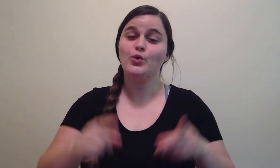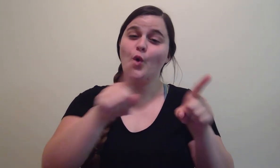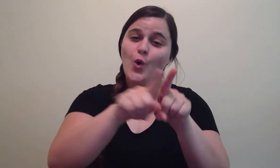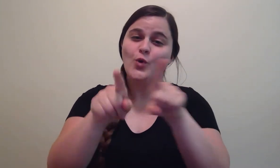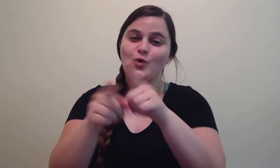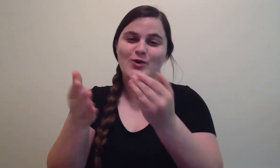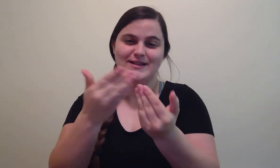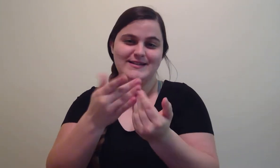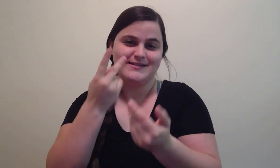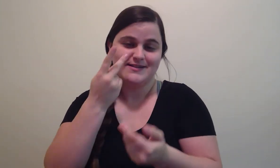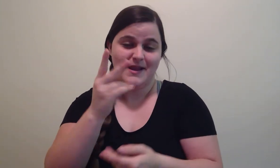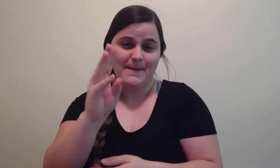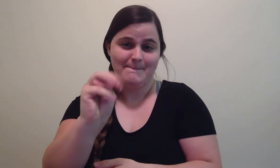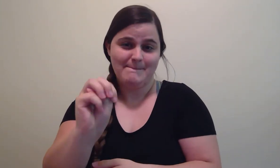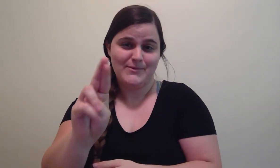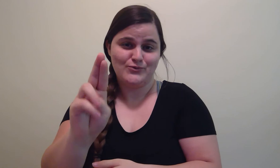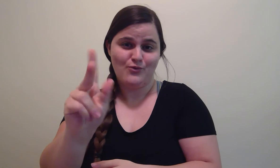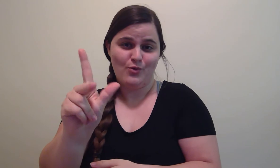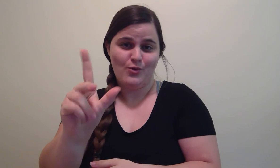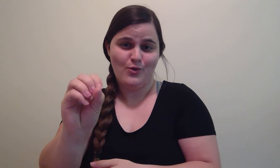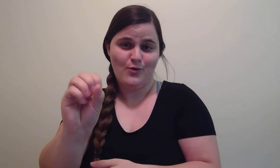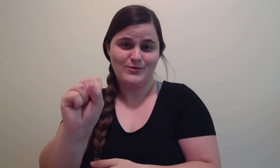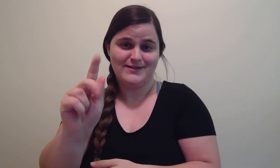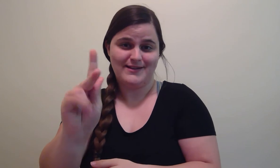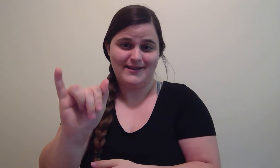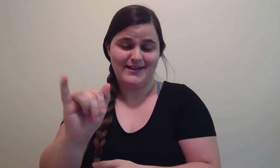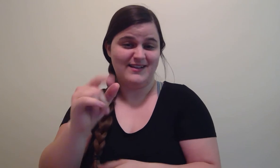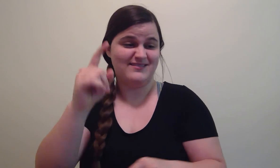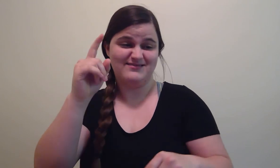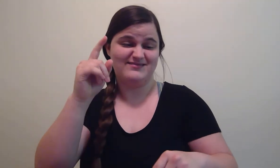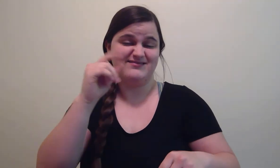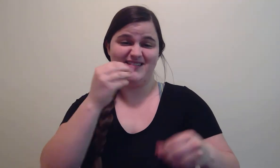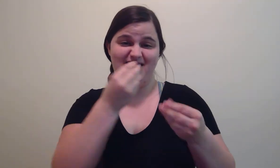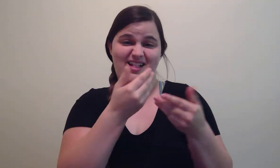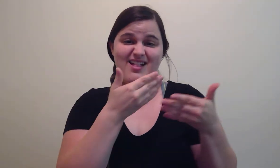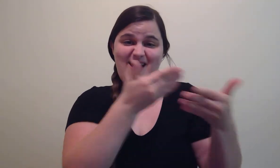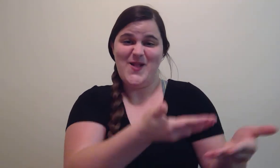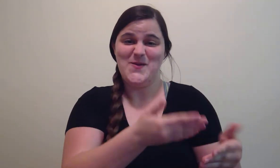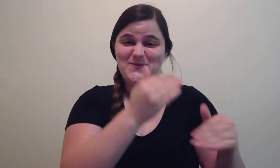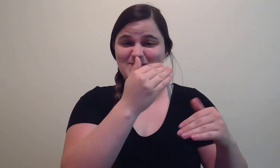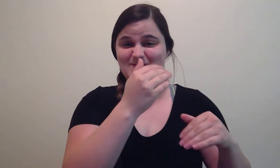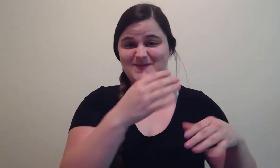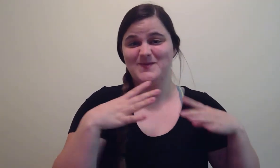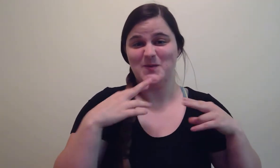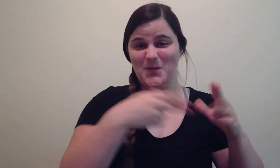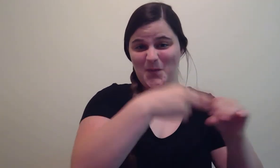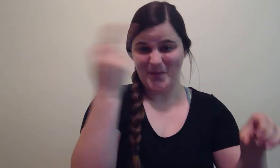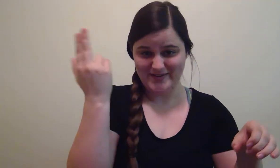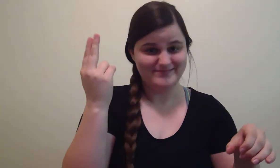It was also easy to see that Mr. Loski wasn't about to let him quit.